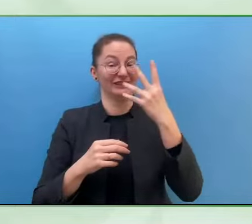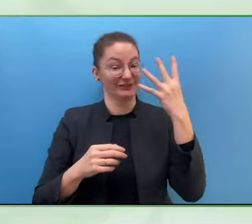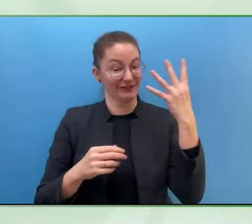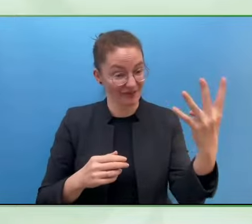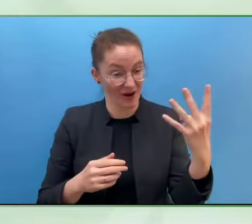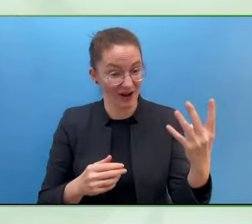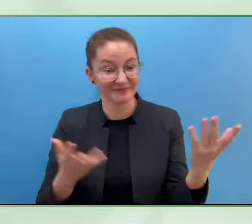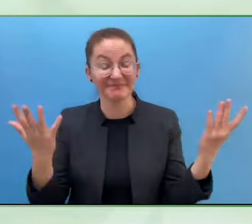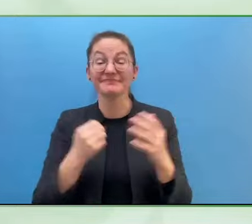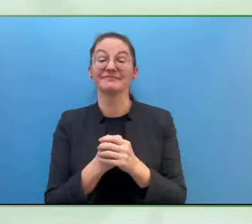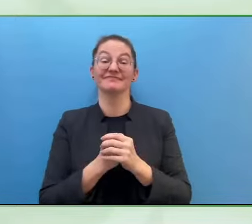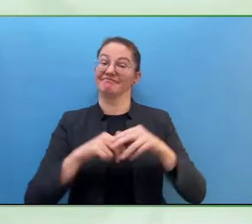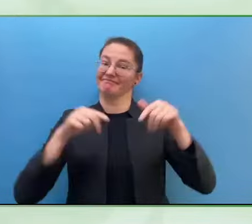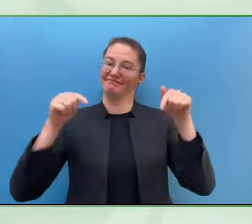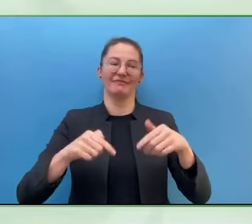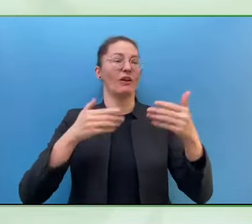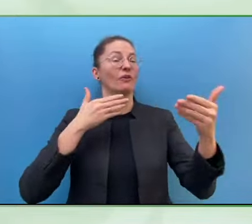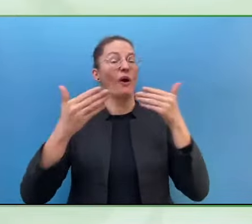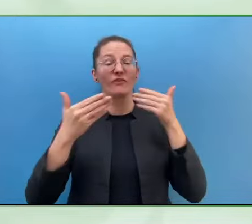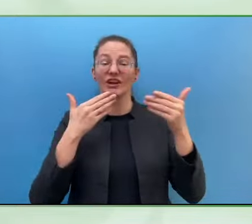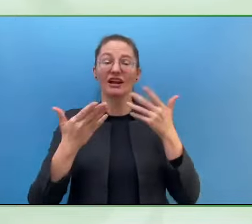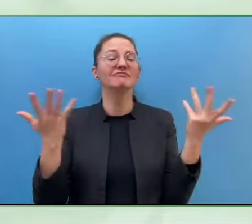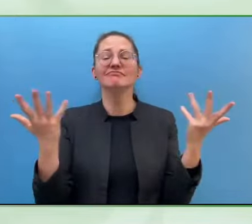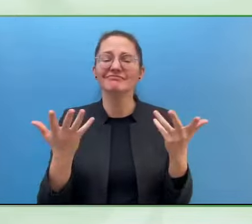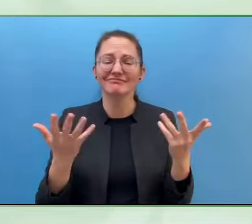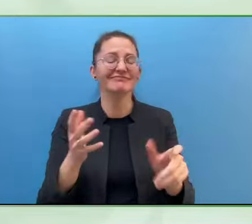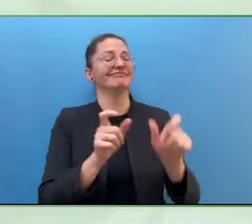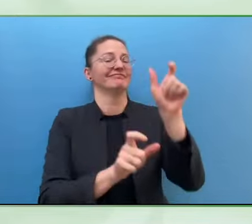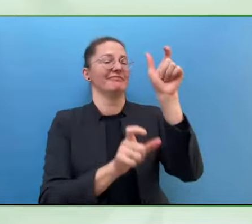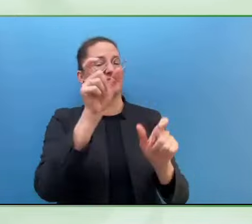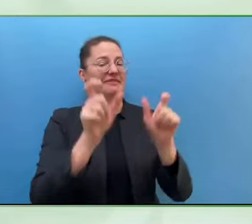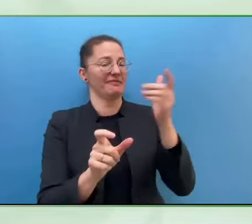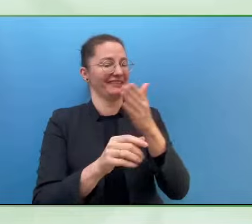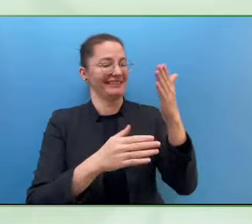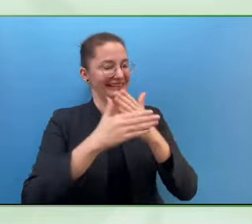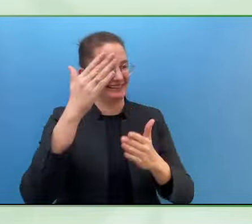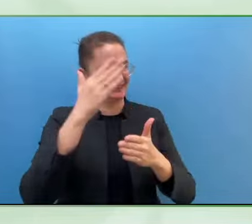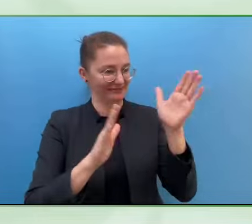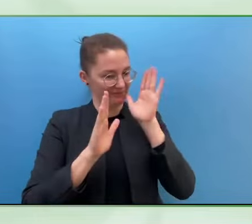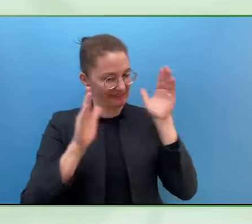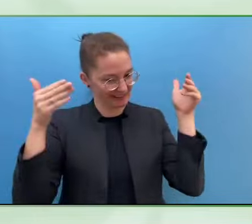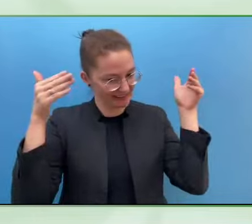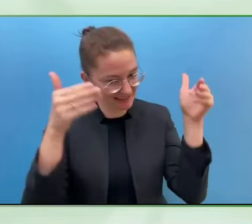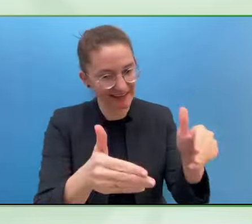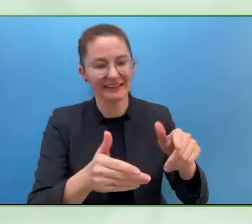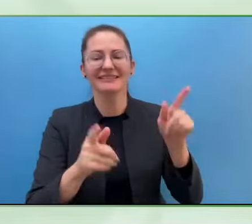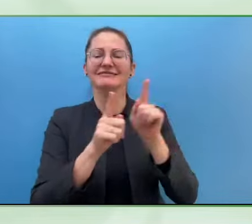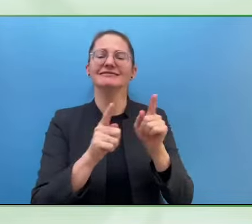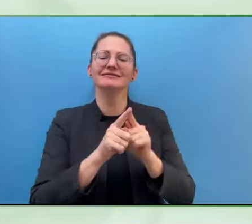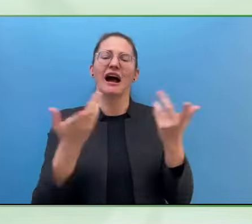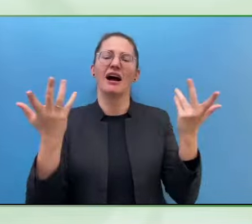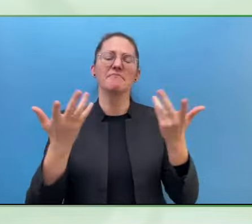It is a great pleasure for me to talk with Christian Schinko, from UniCredit Bank Austria.